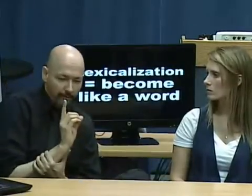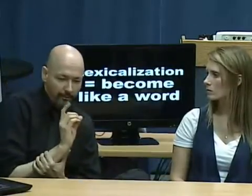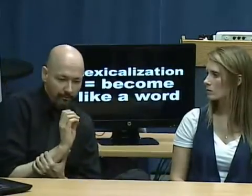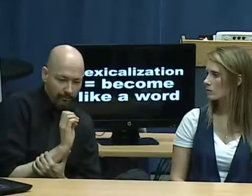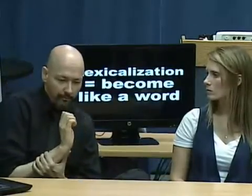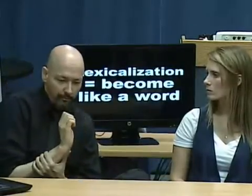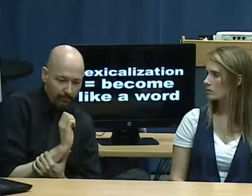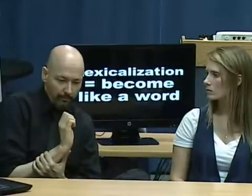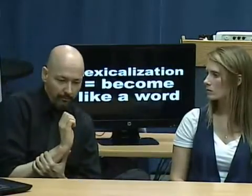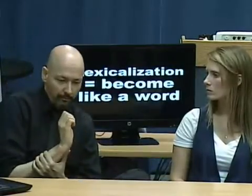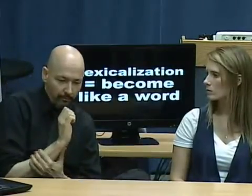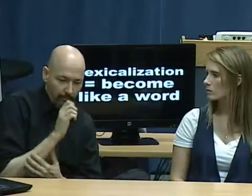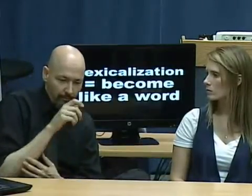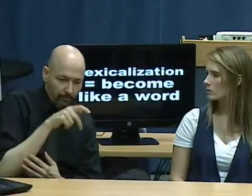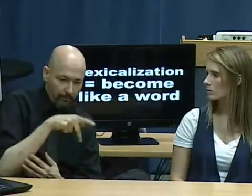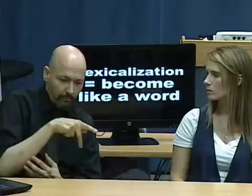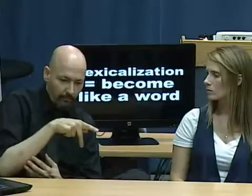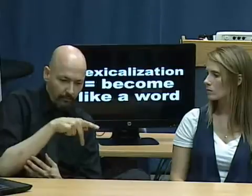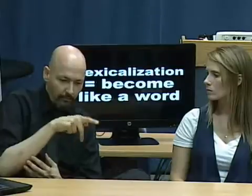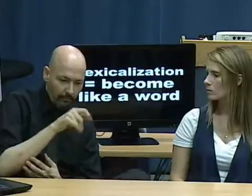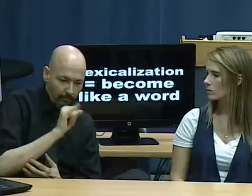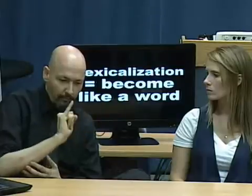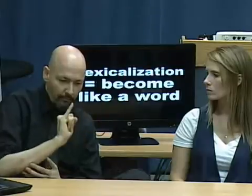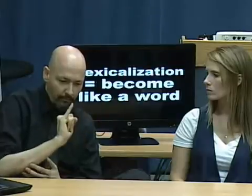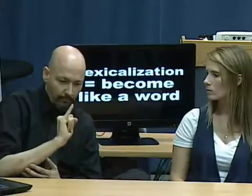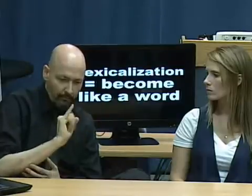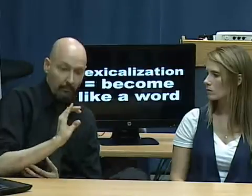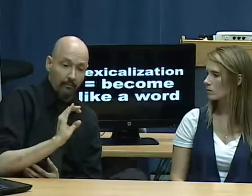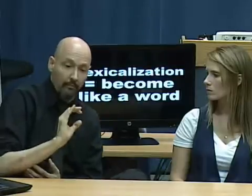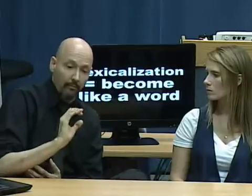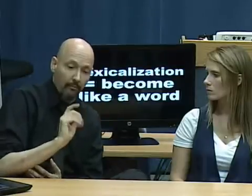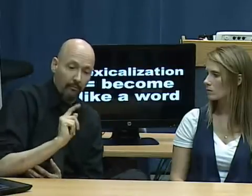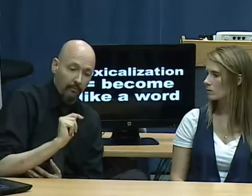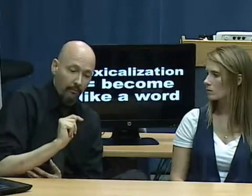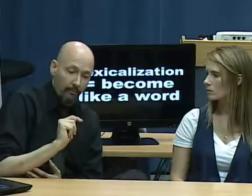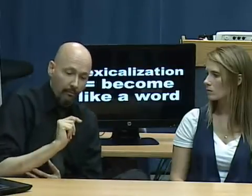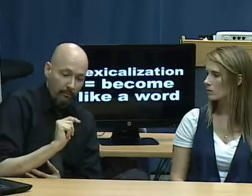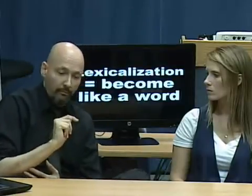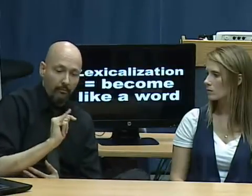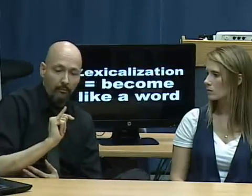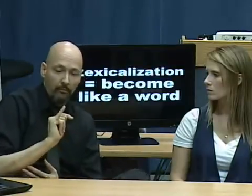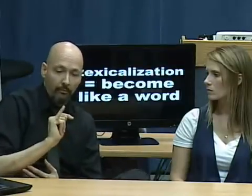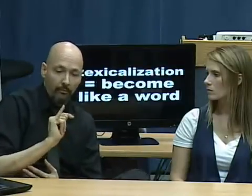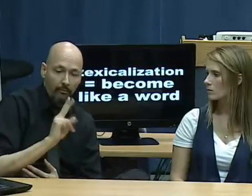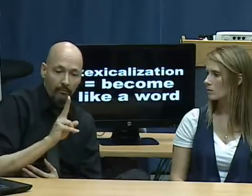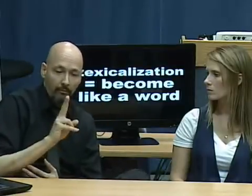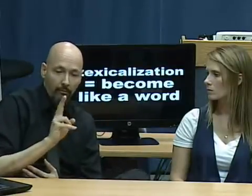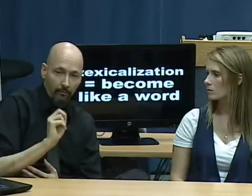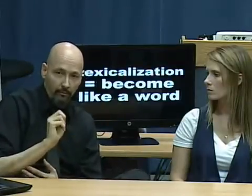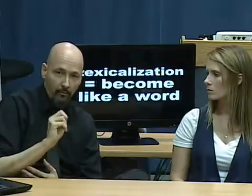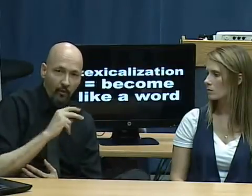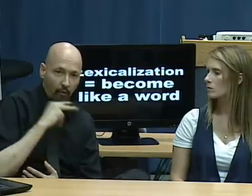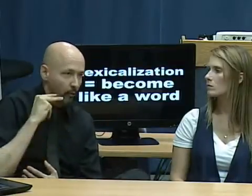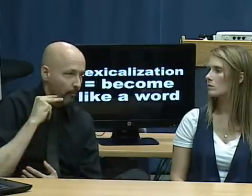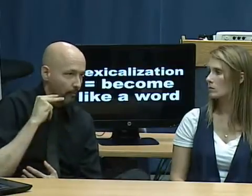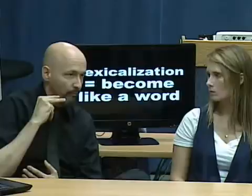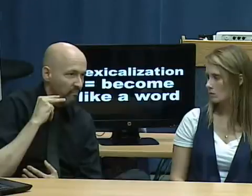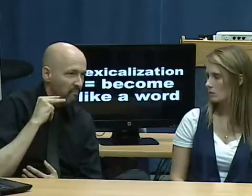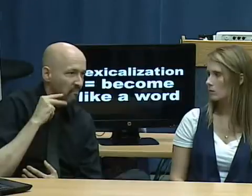D-E-P-I-C-T-I-V-E verb.